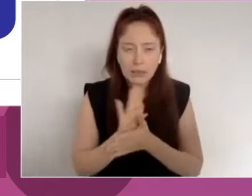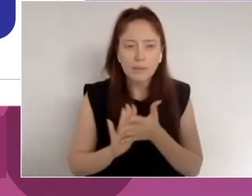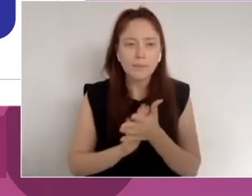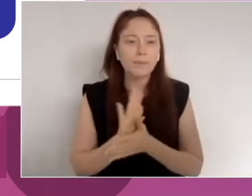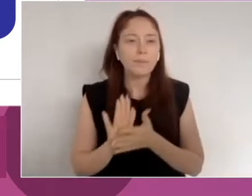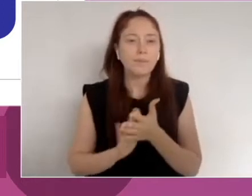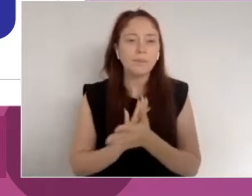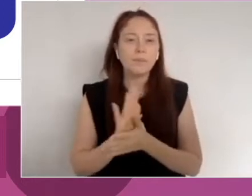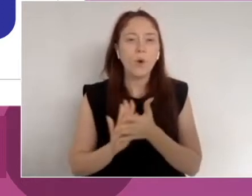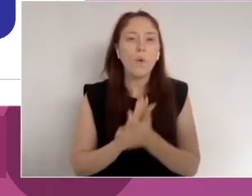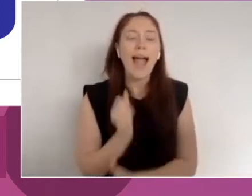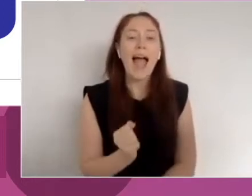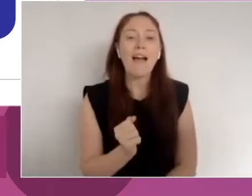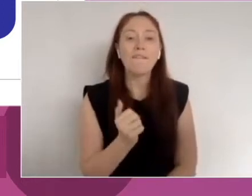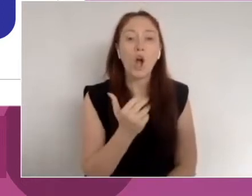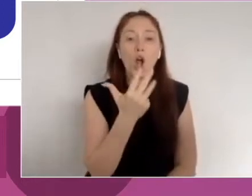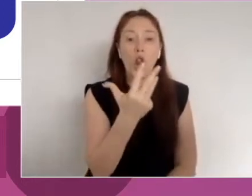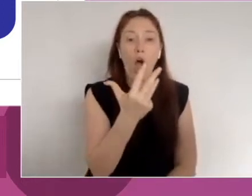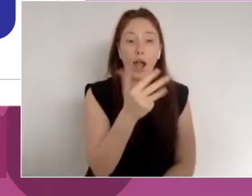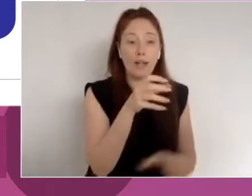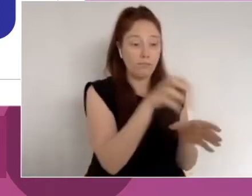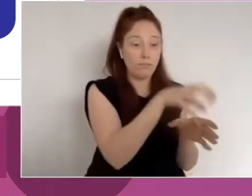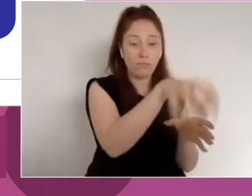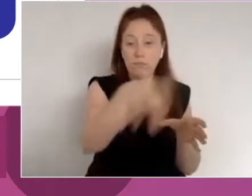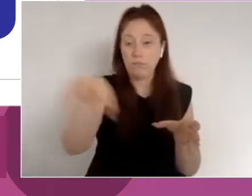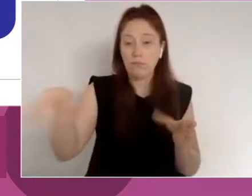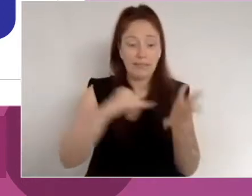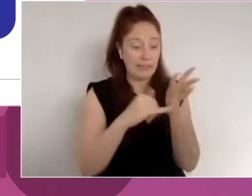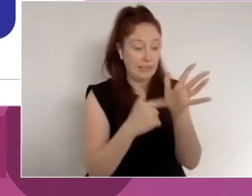nine jurisdictions in Australia. We've got states and territories, which have certain